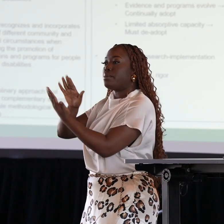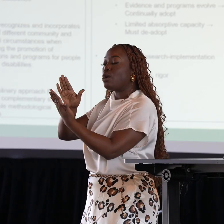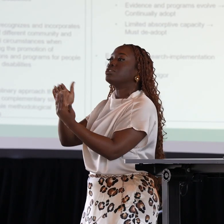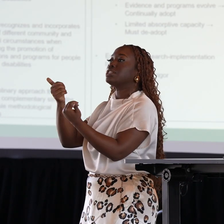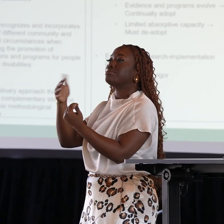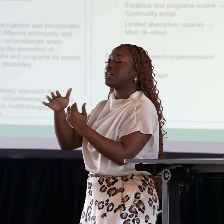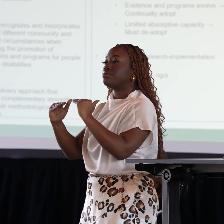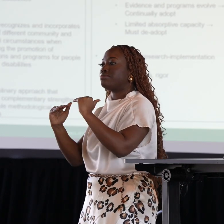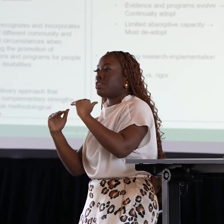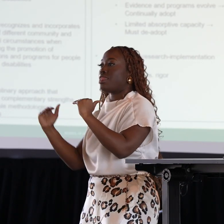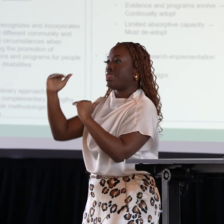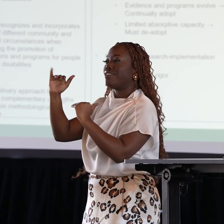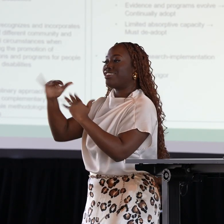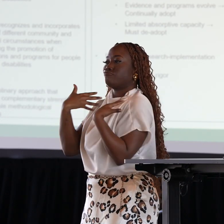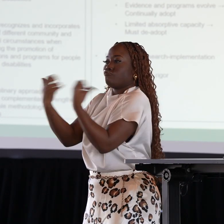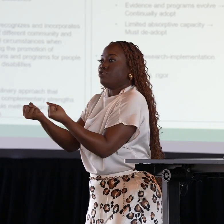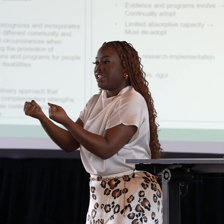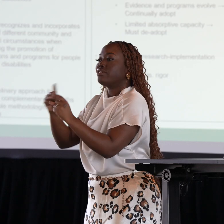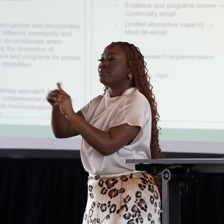complementary strengths of different kind of disciplinary